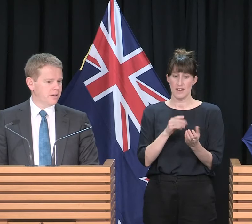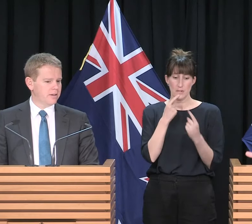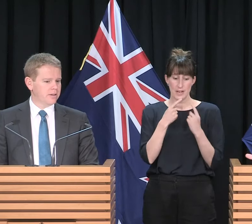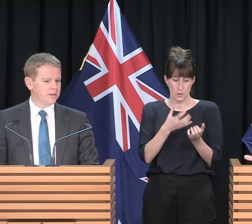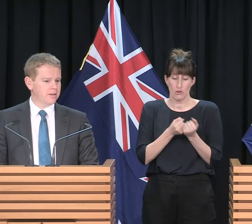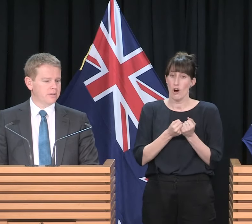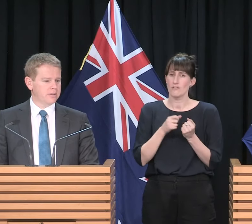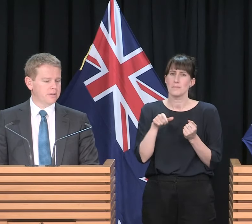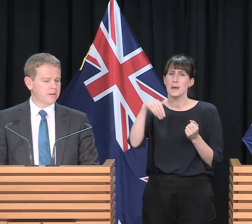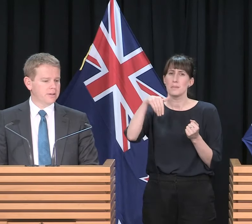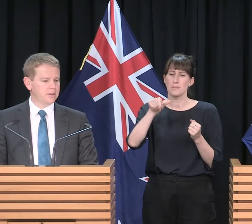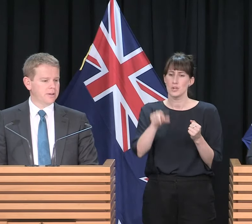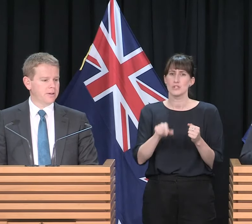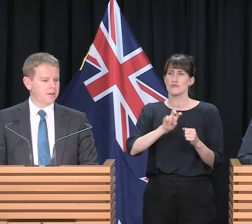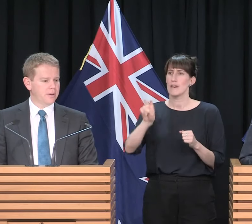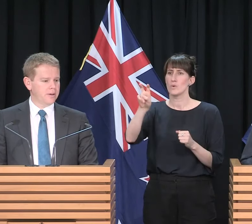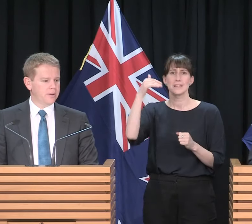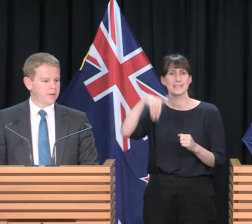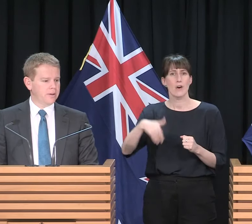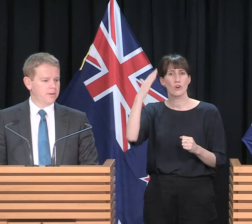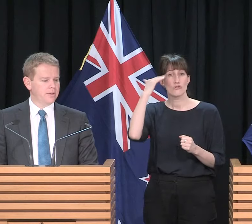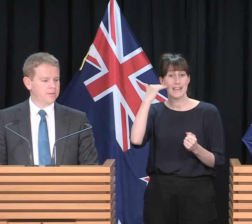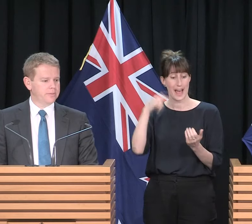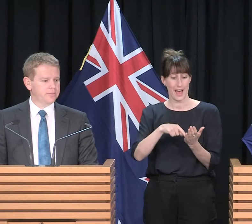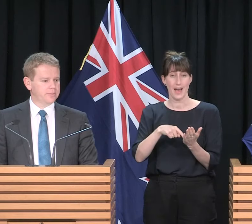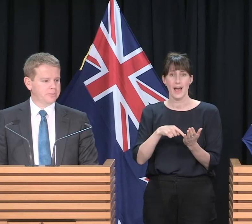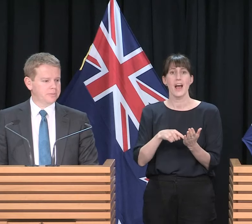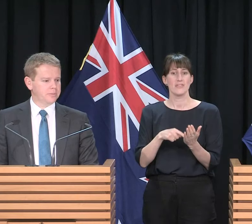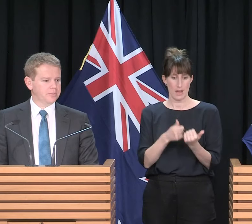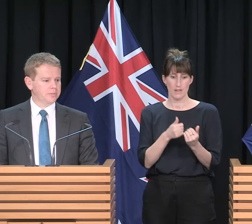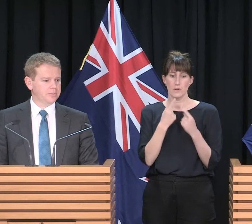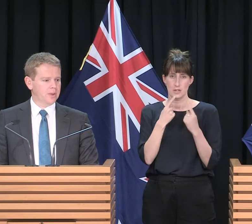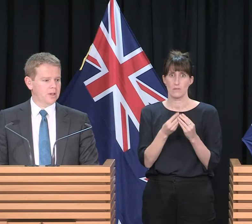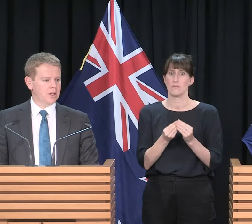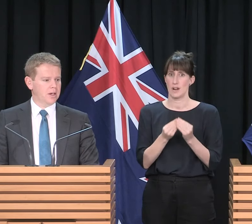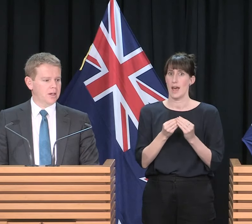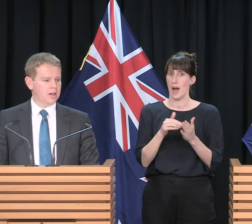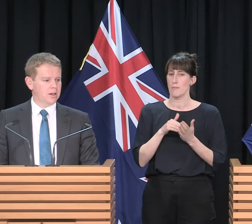the COVID Tracer app. I'm